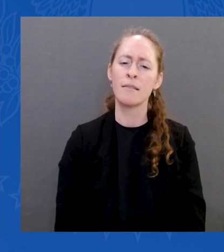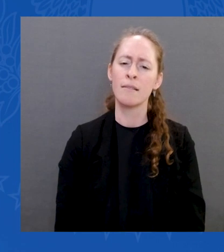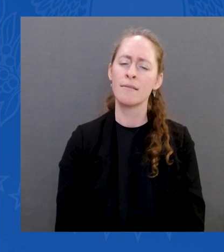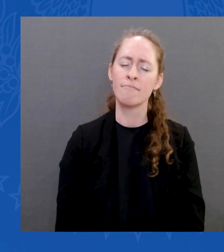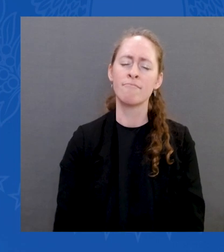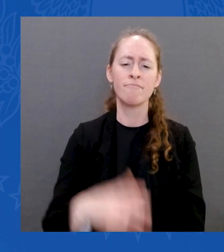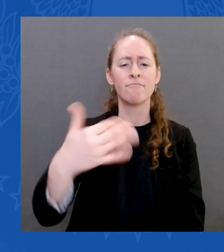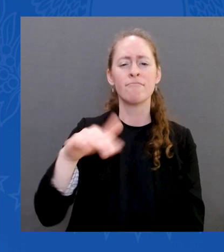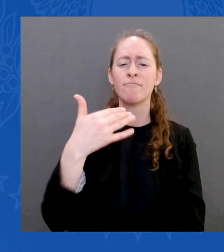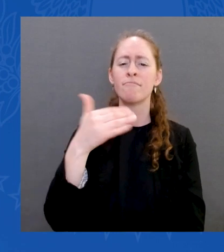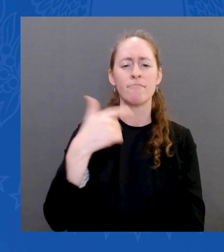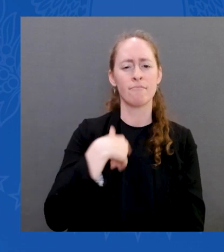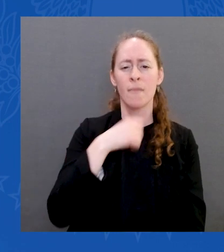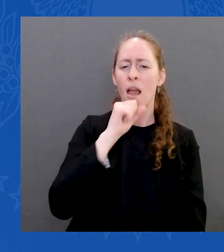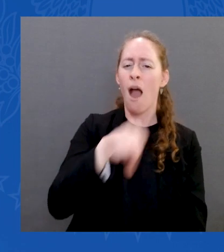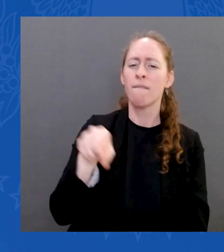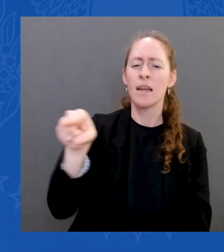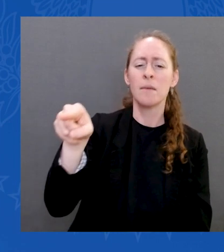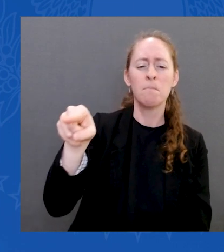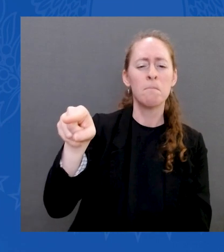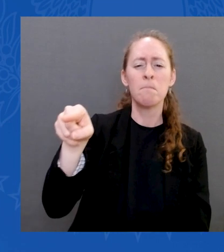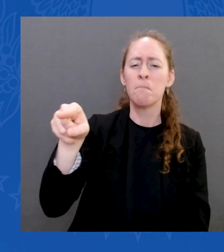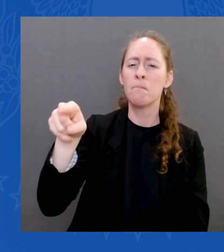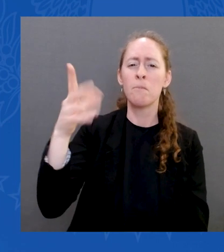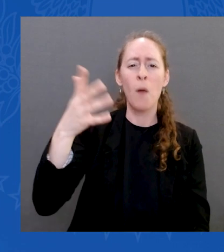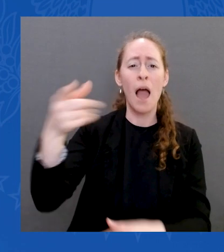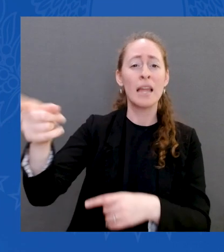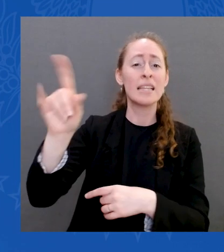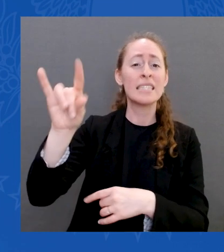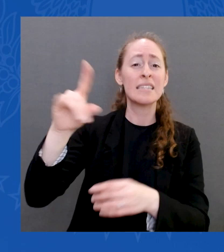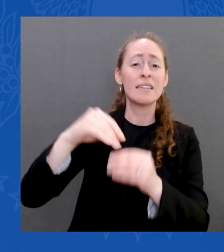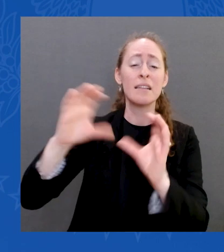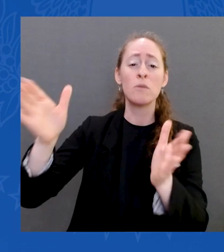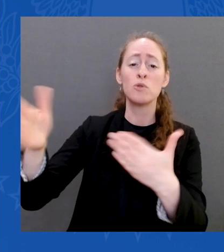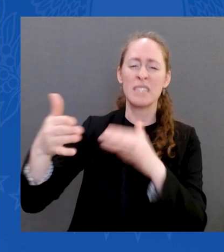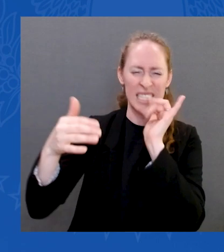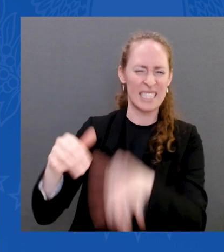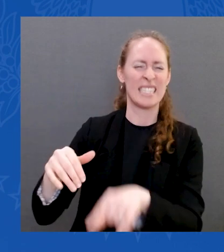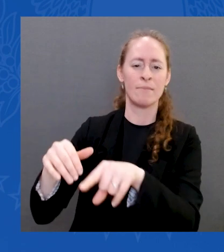he said his classroom -- he said, "We listen to each other and respect people's opinion."